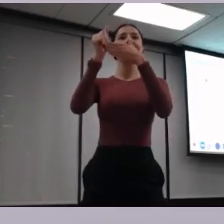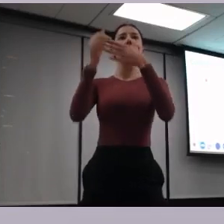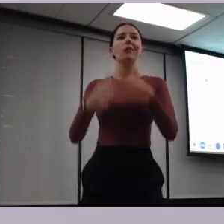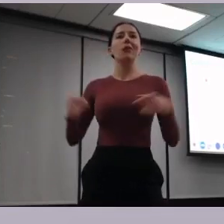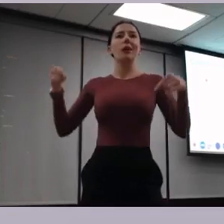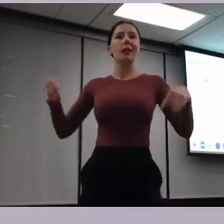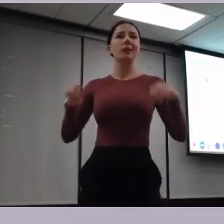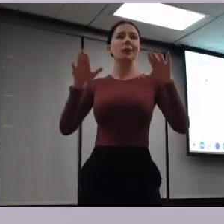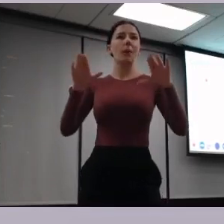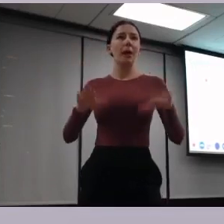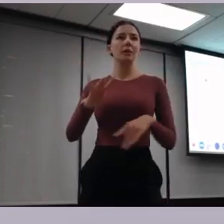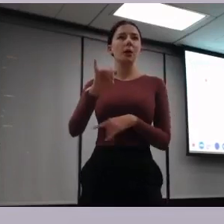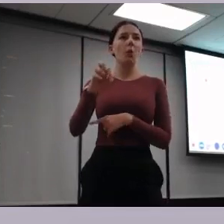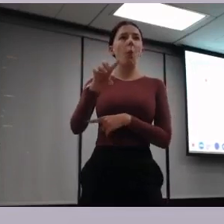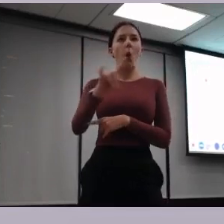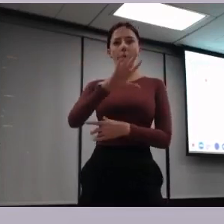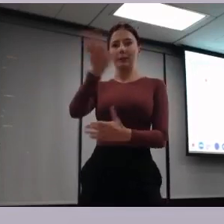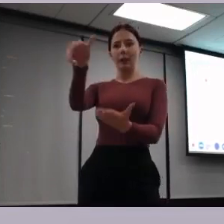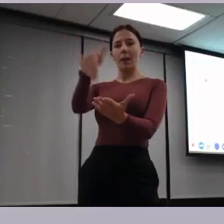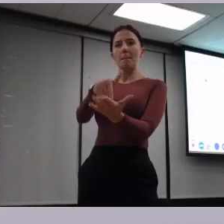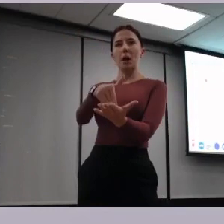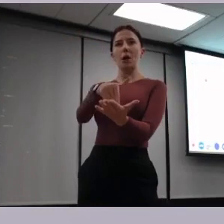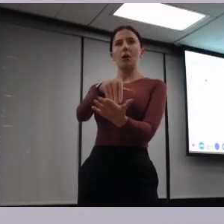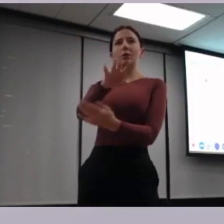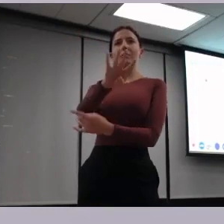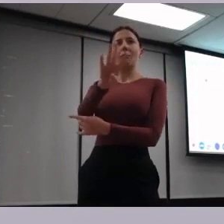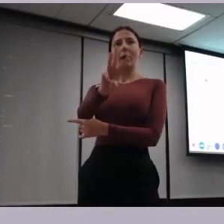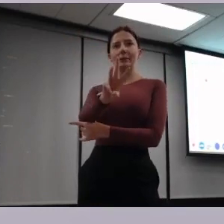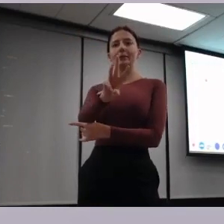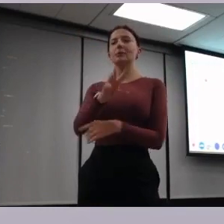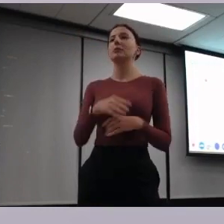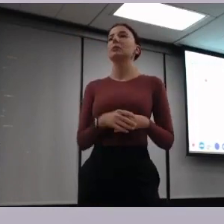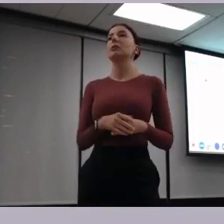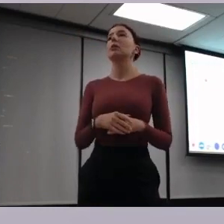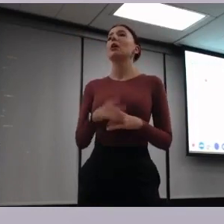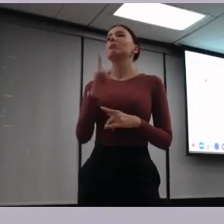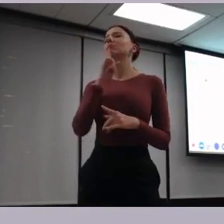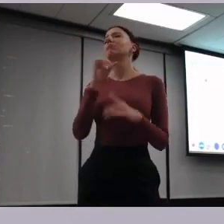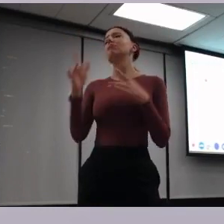in the middle of 40 things, and I'm so excited for you all to be a part of this project.